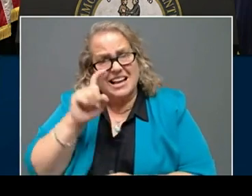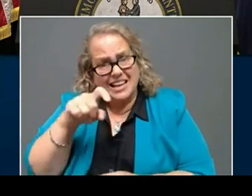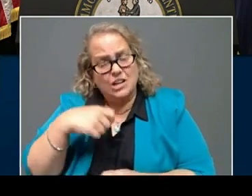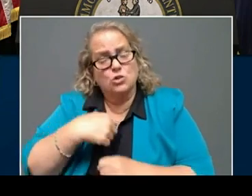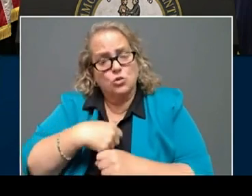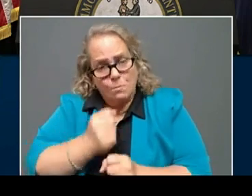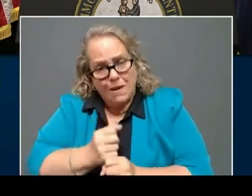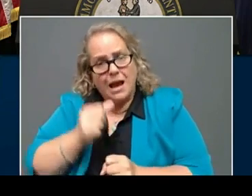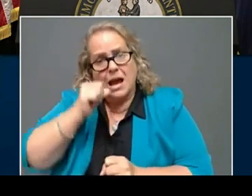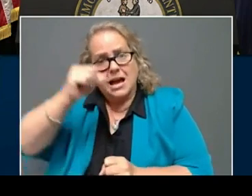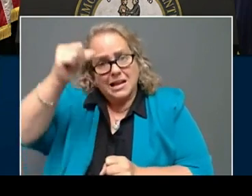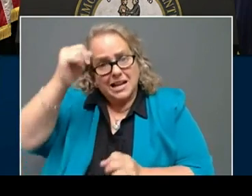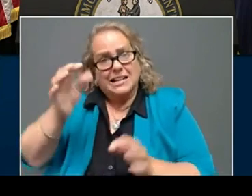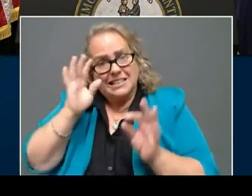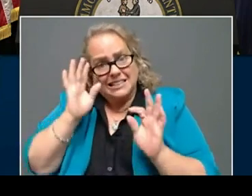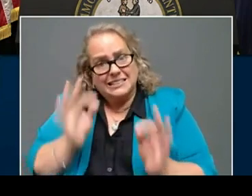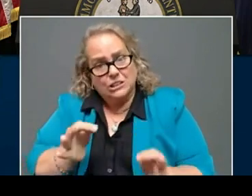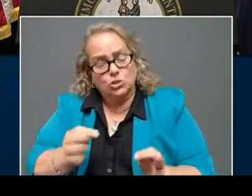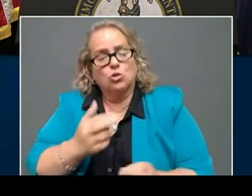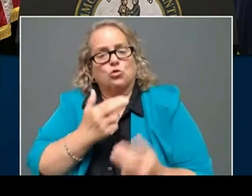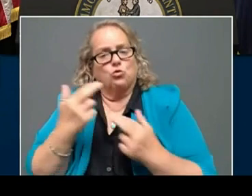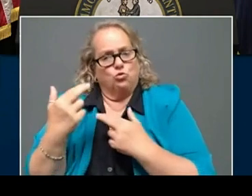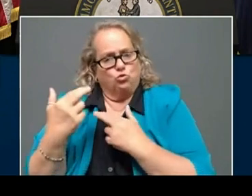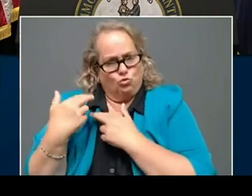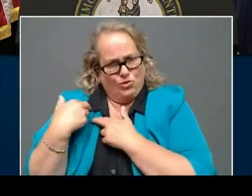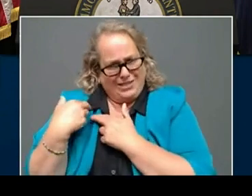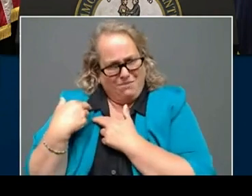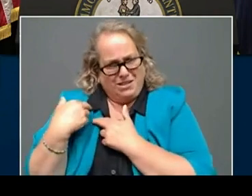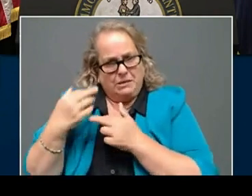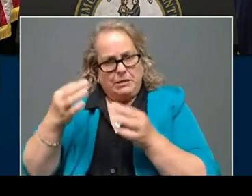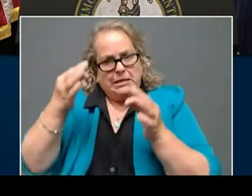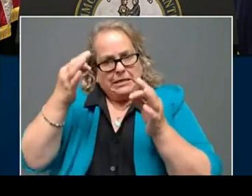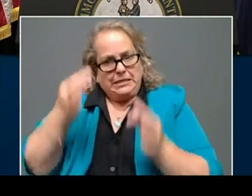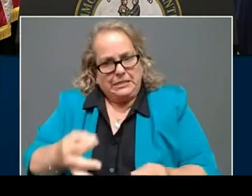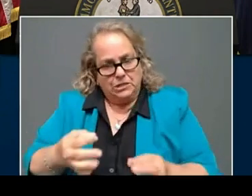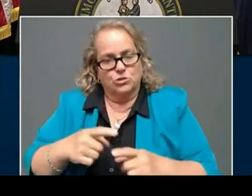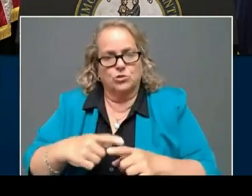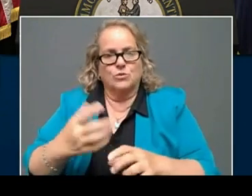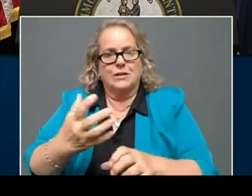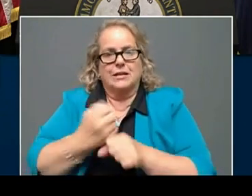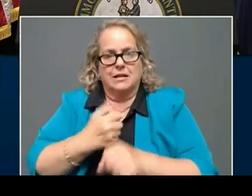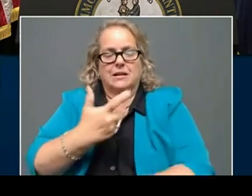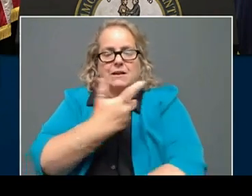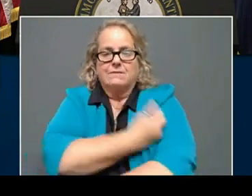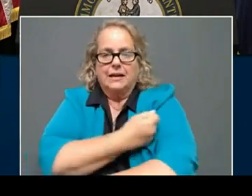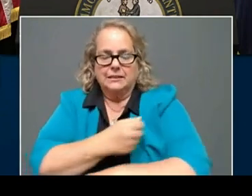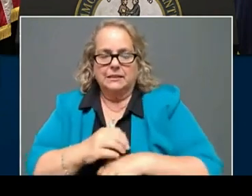the responsible decision to get vaccinated. And then we look at 12-17